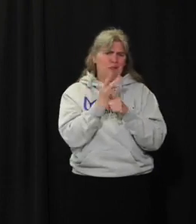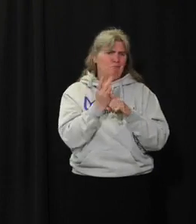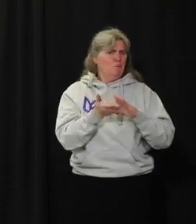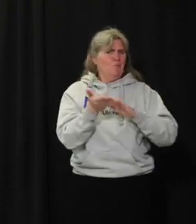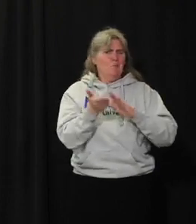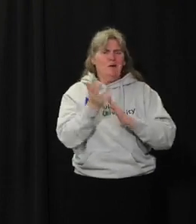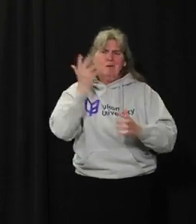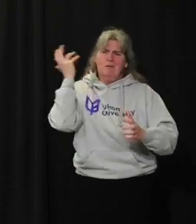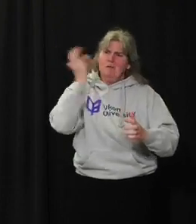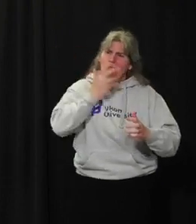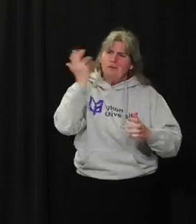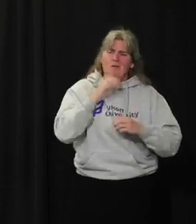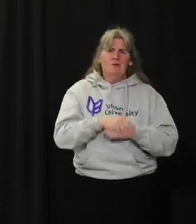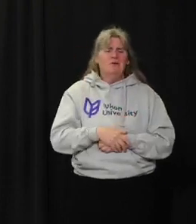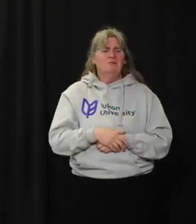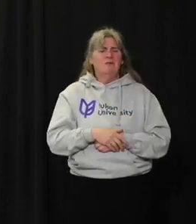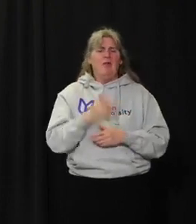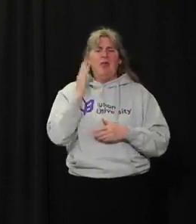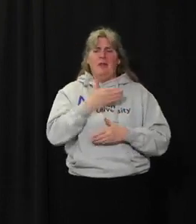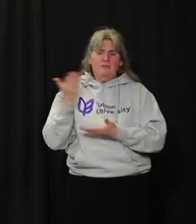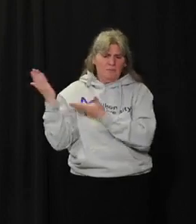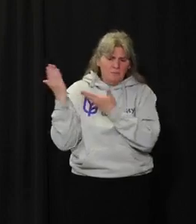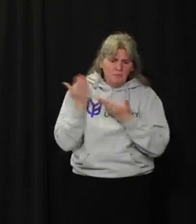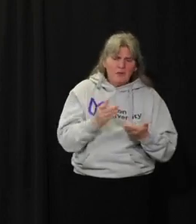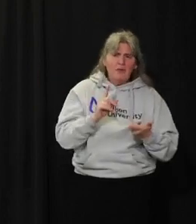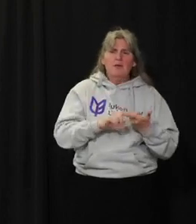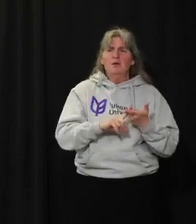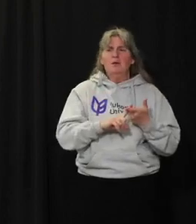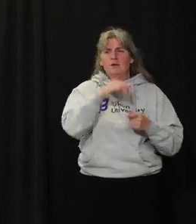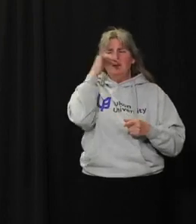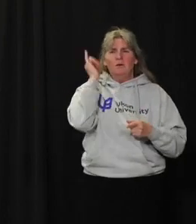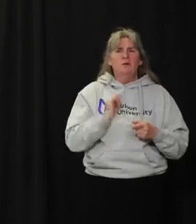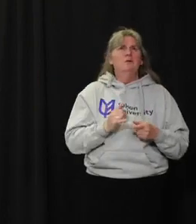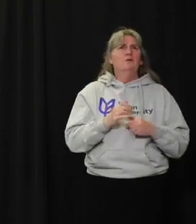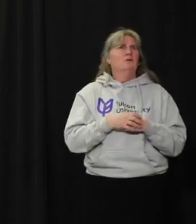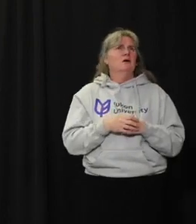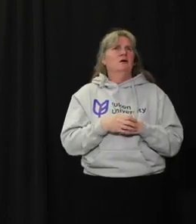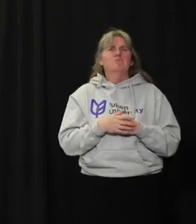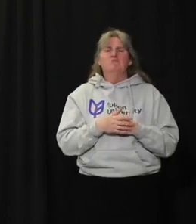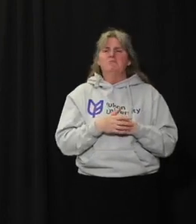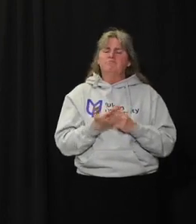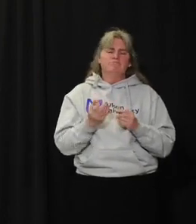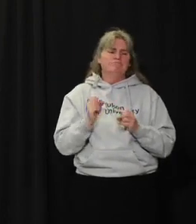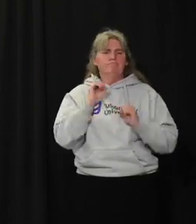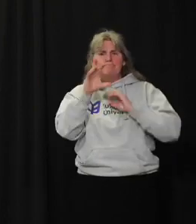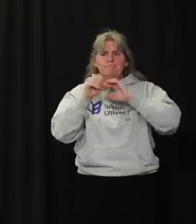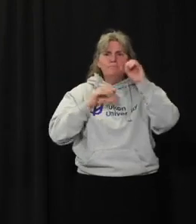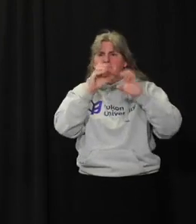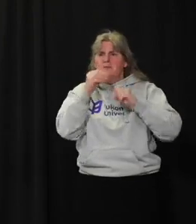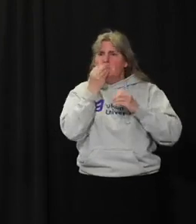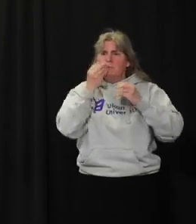running. They are getting goods delivered to stores throughout the territory, keeping shelves